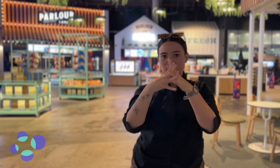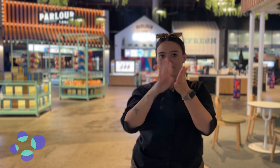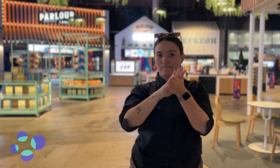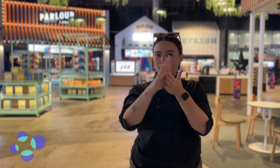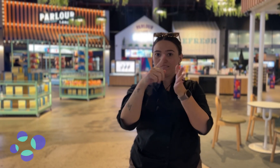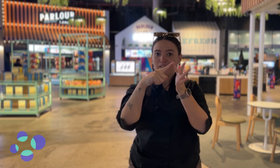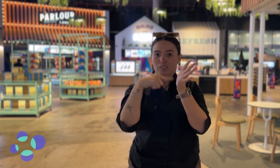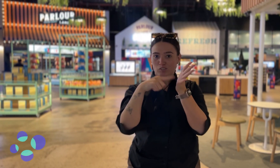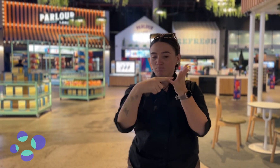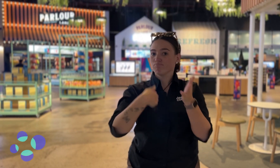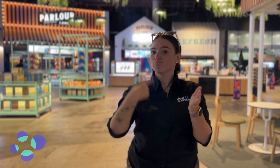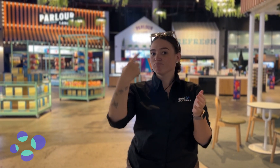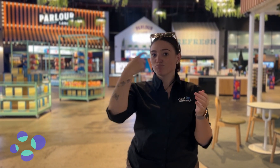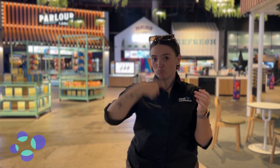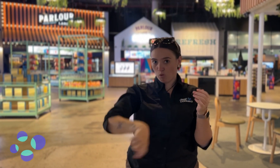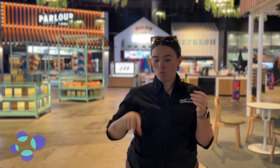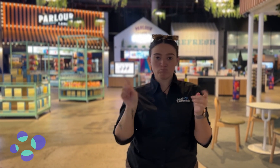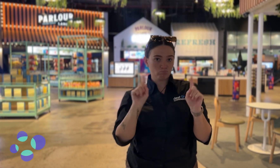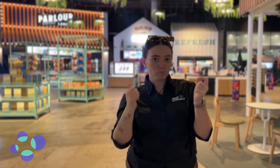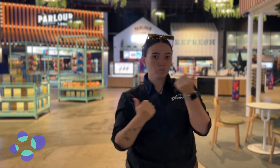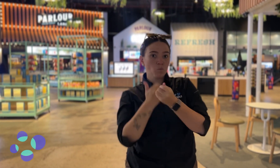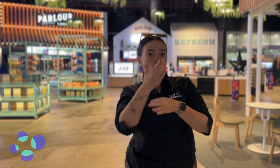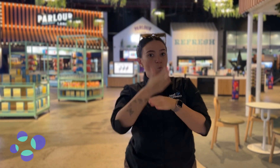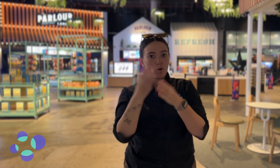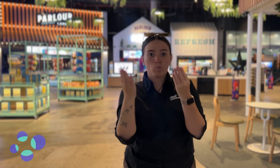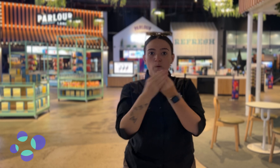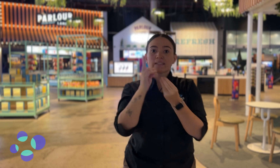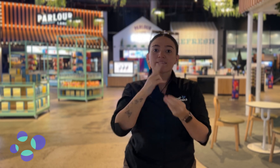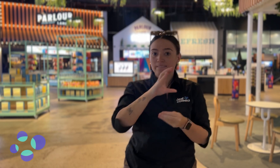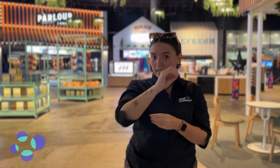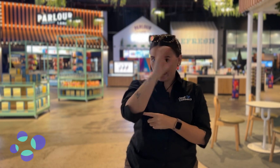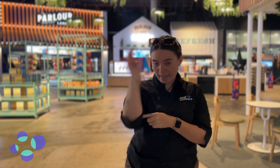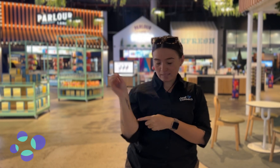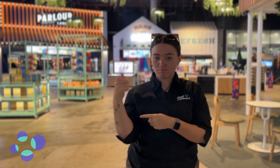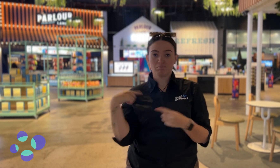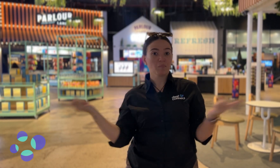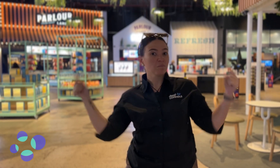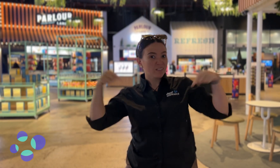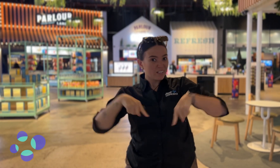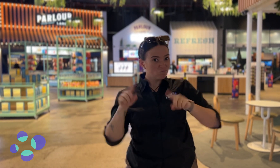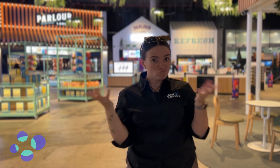Hi, I'm Whetu my role is a support worker with Deaf Connect.